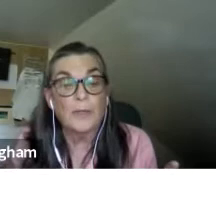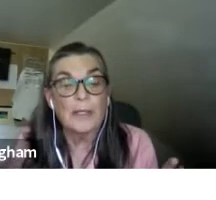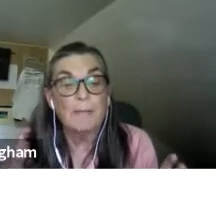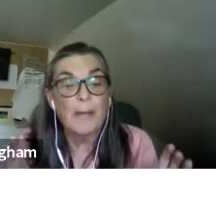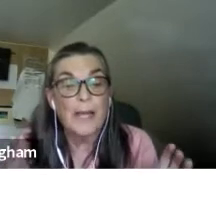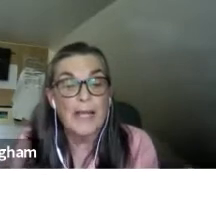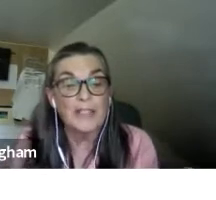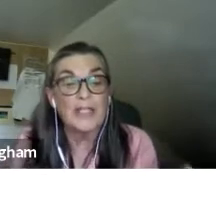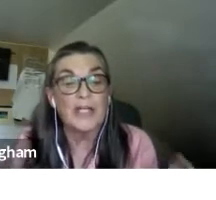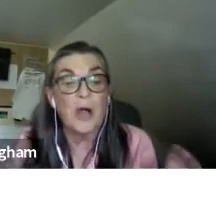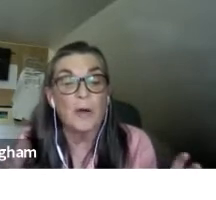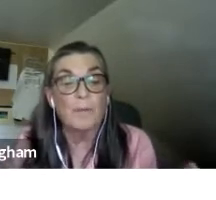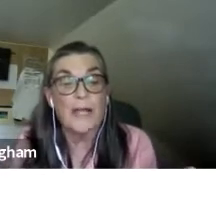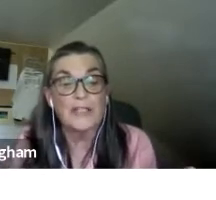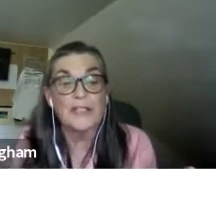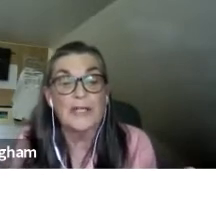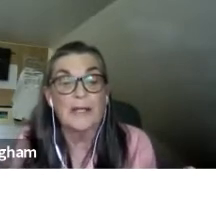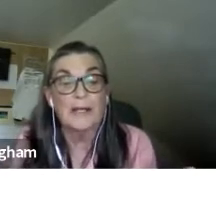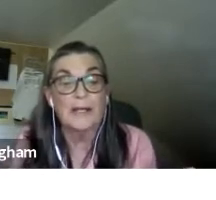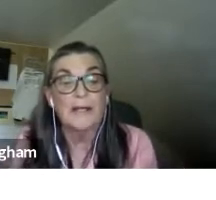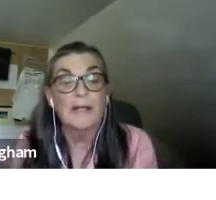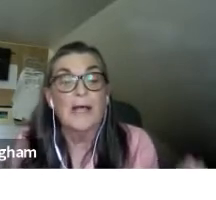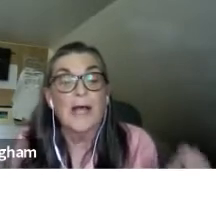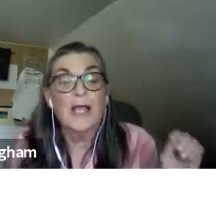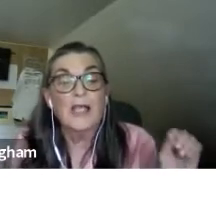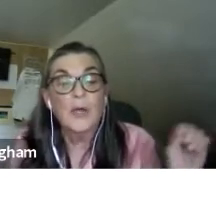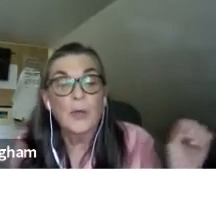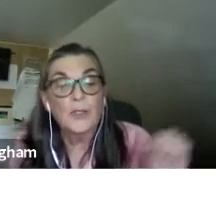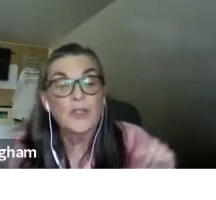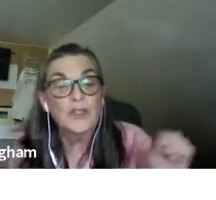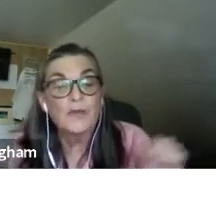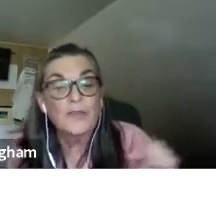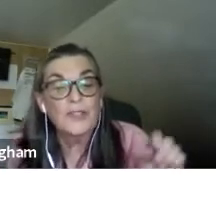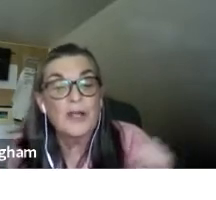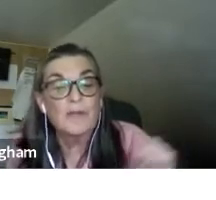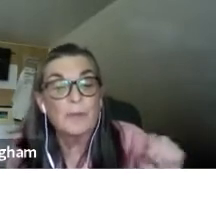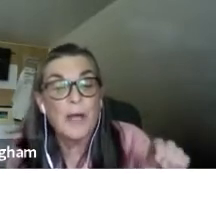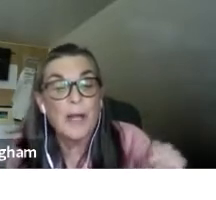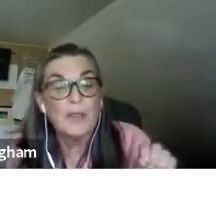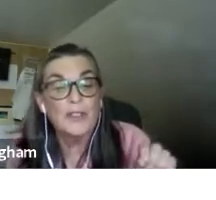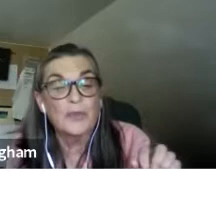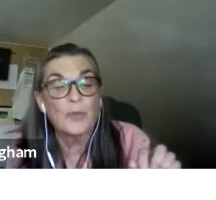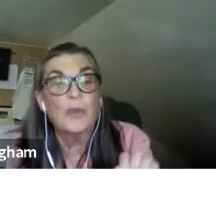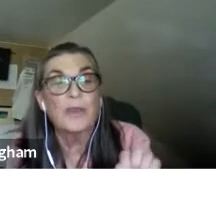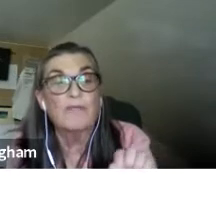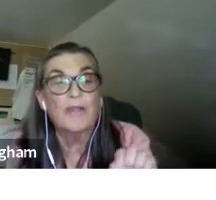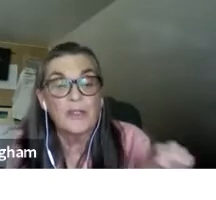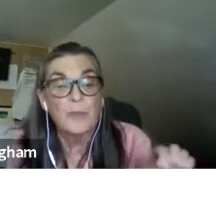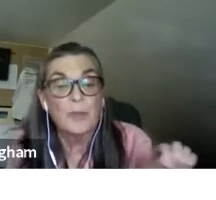in plastic, hard plastic. I coated the surface of the rabbits with a flexible